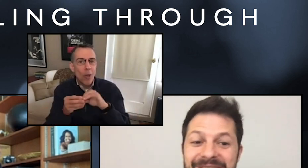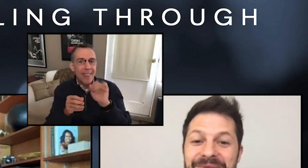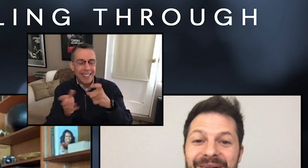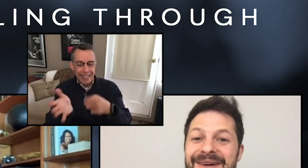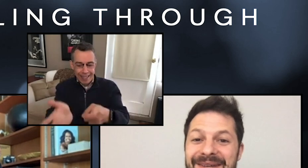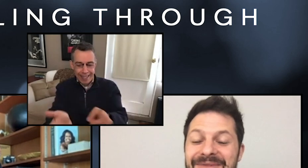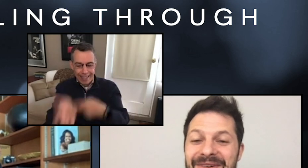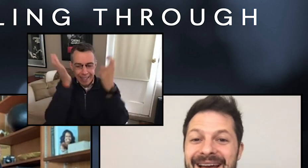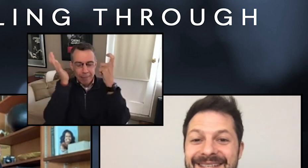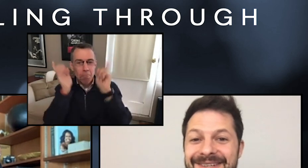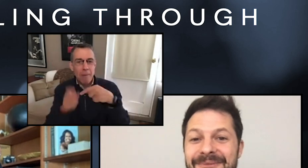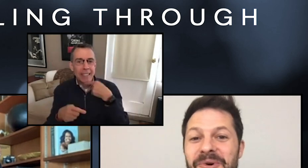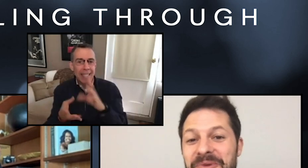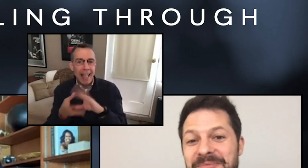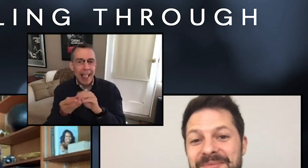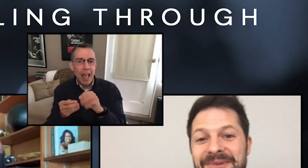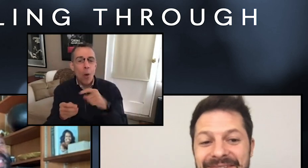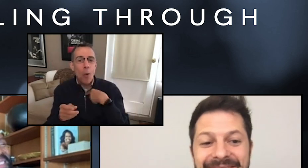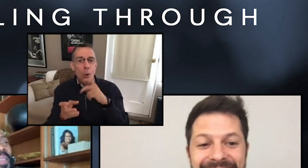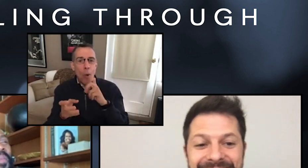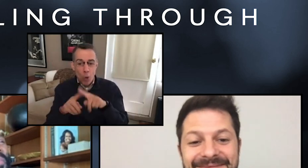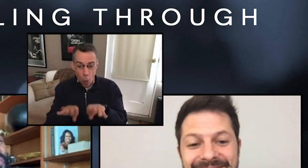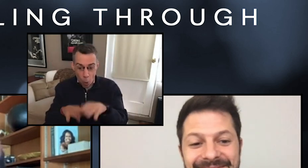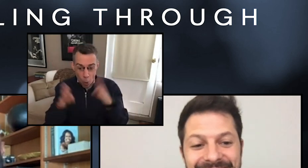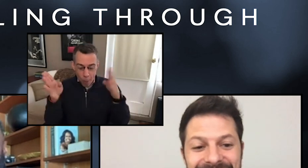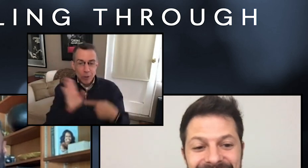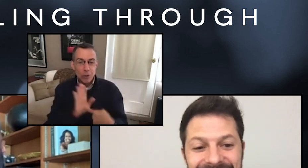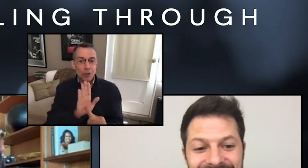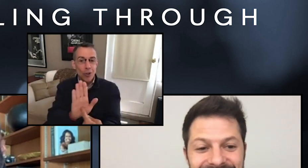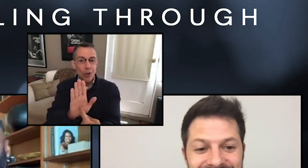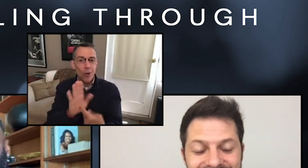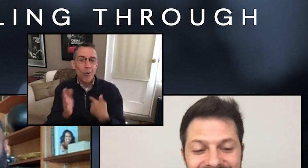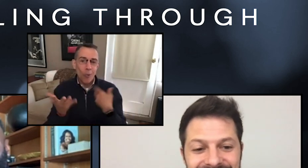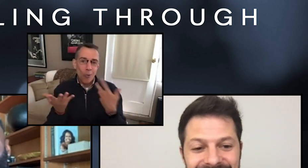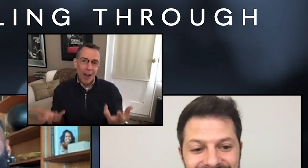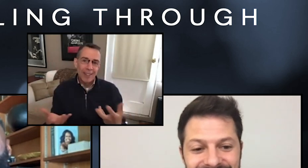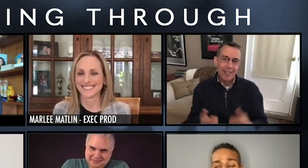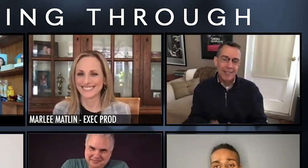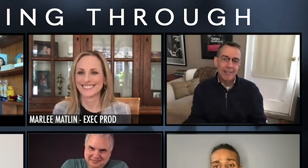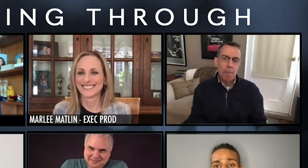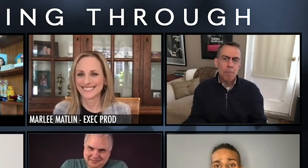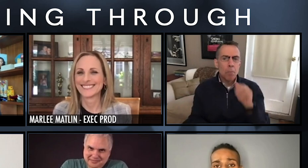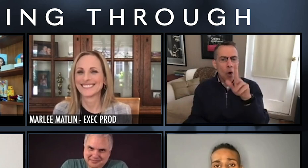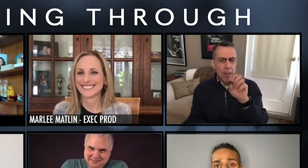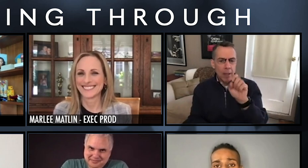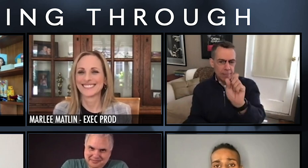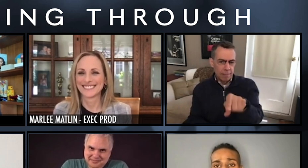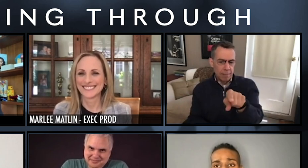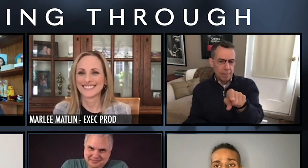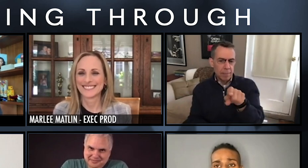just want to uncover that and share more with people. Colman: Beautiful. Marlee, what do you want